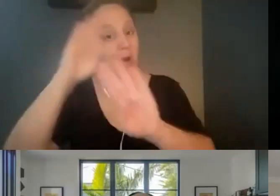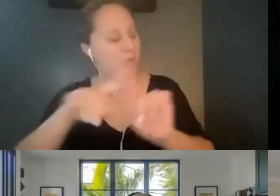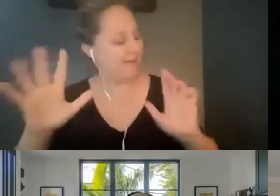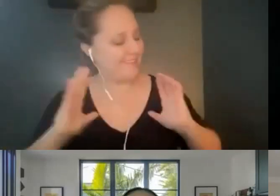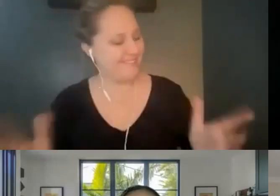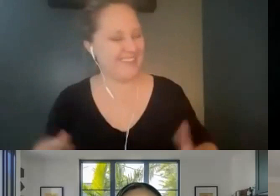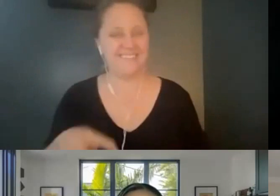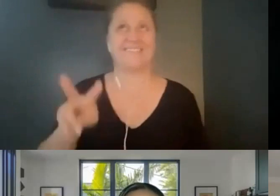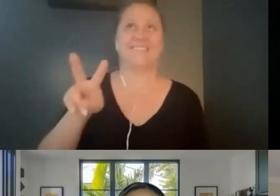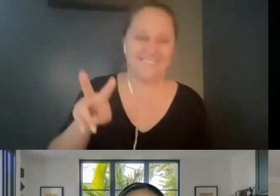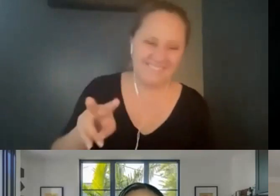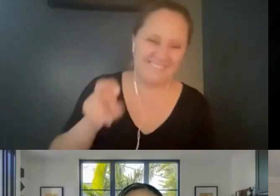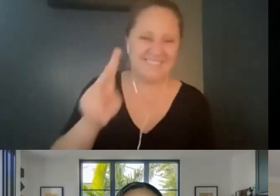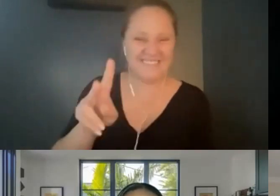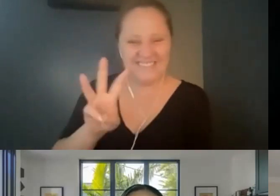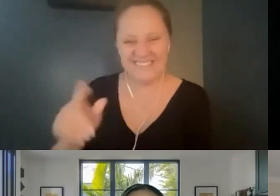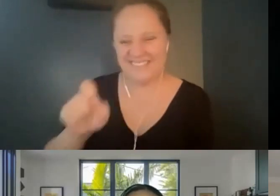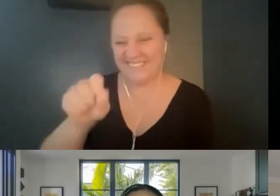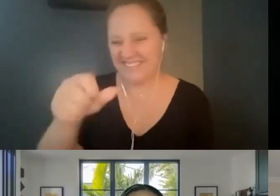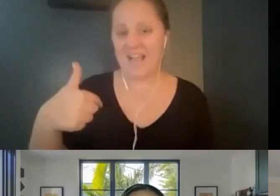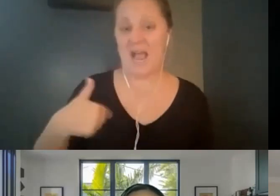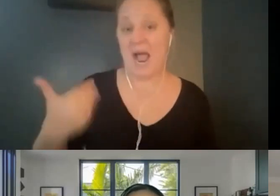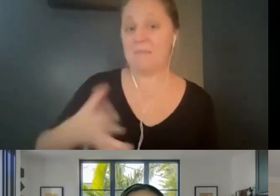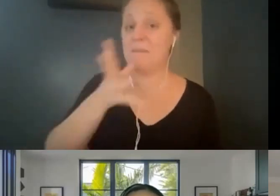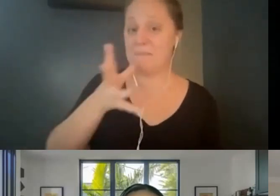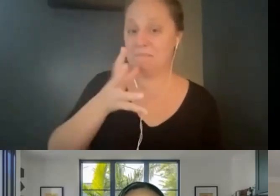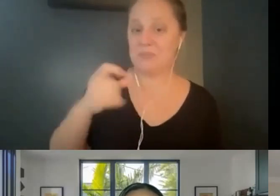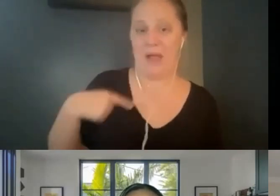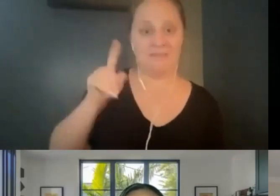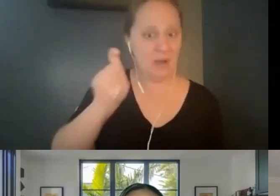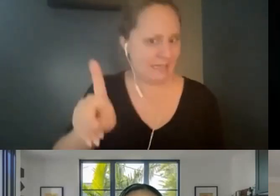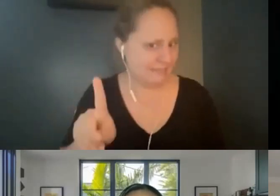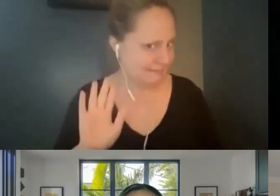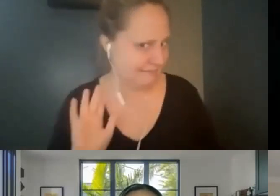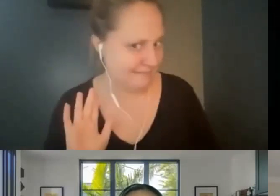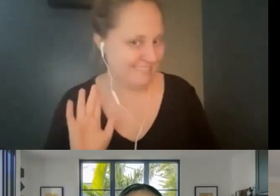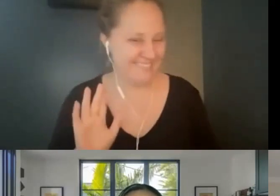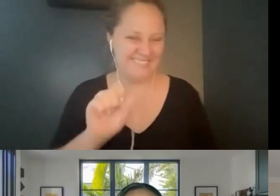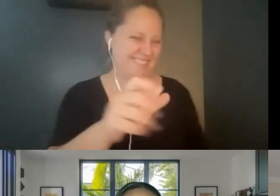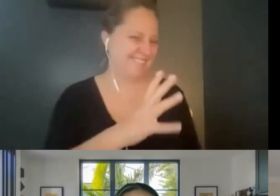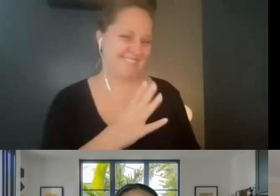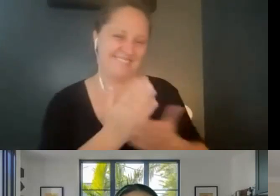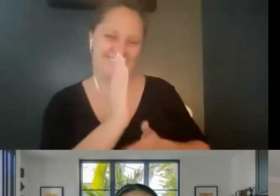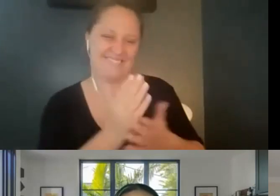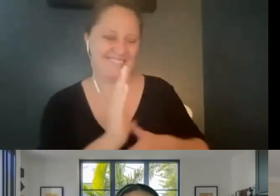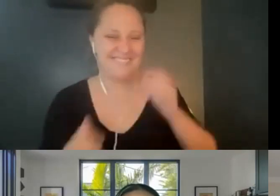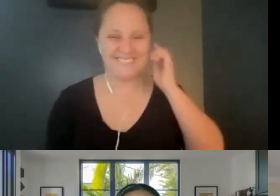Beth: Okay, yeah well, you know, I got that as my mom role. I have to ask. But Joe, you know what.